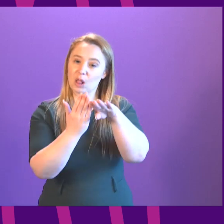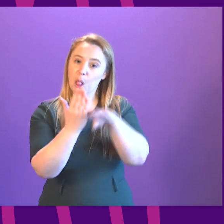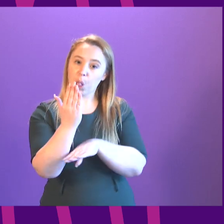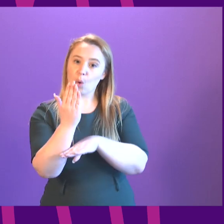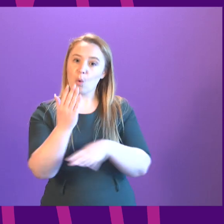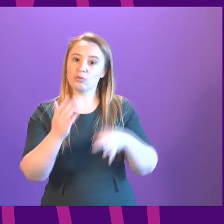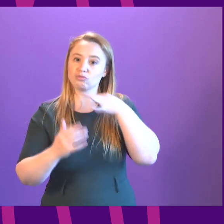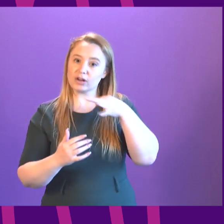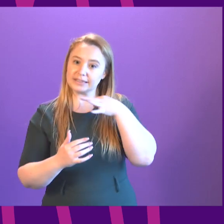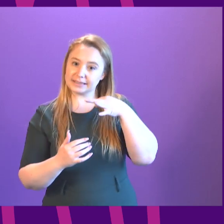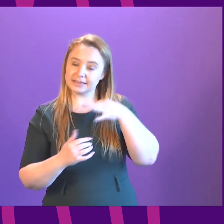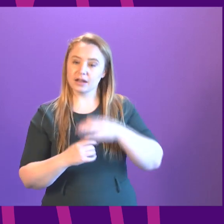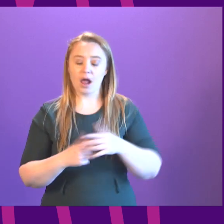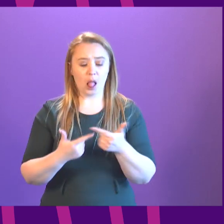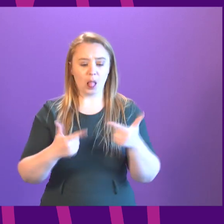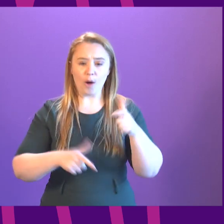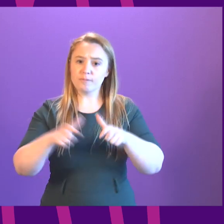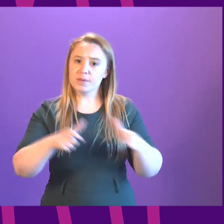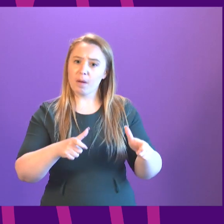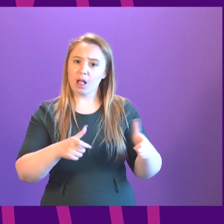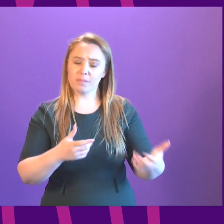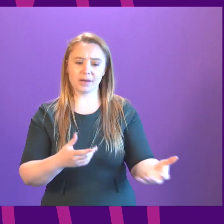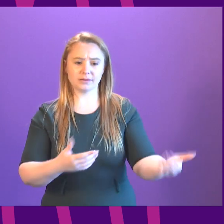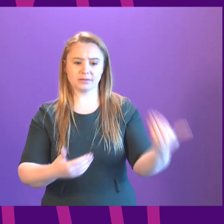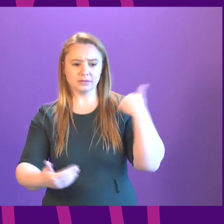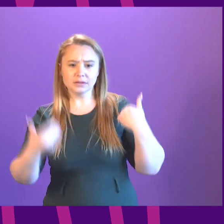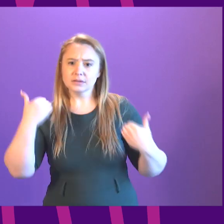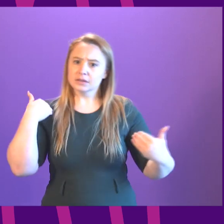by a number of constituents in Gretna and east Annandale who are concerned that wedding